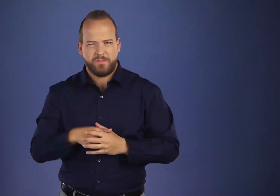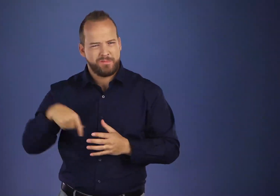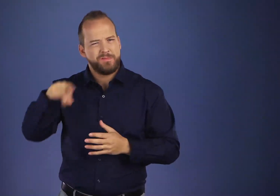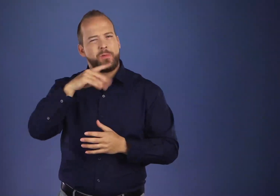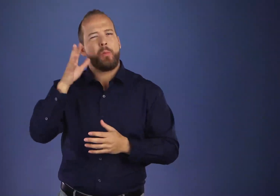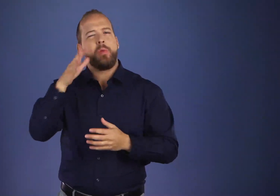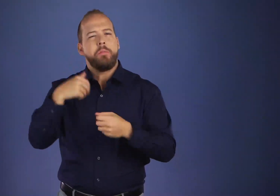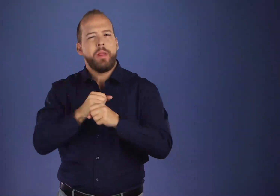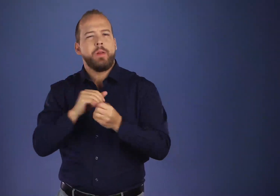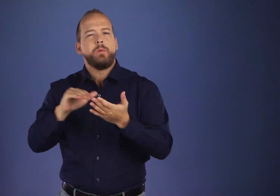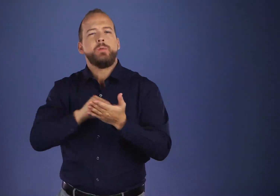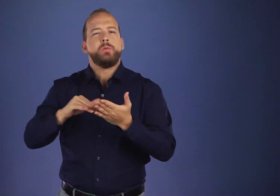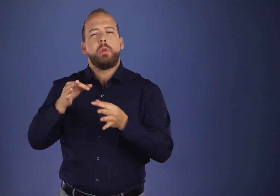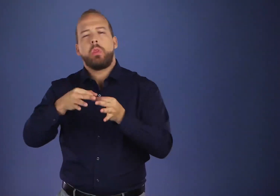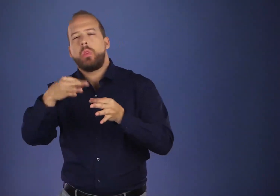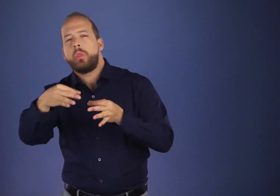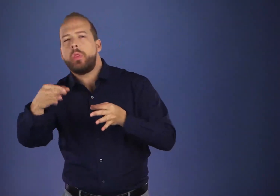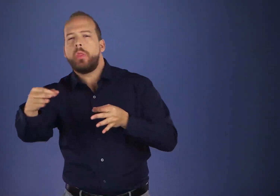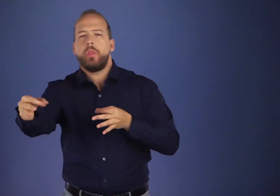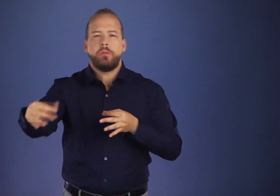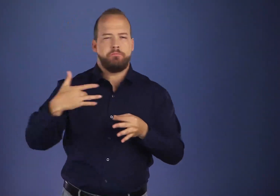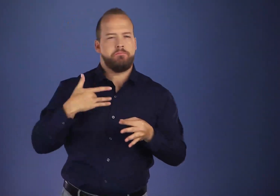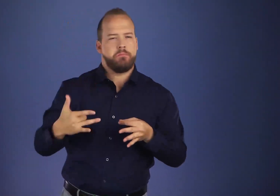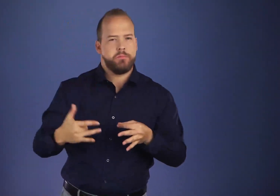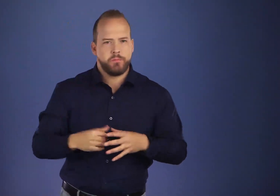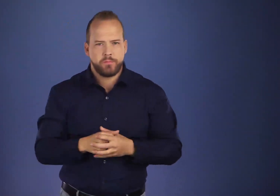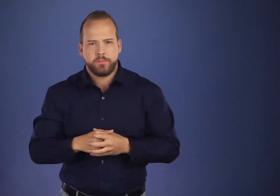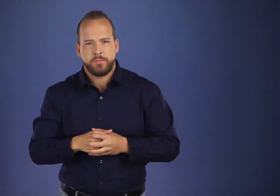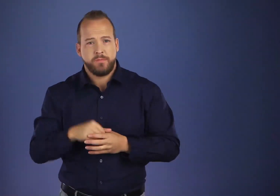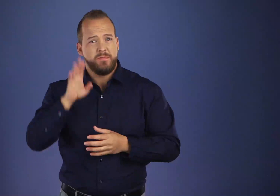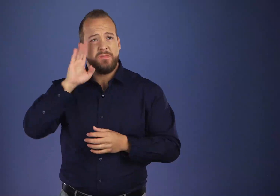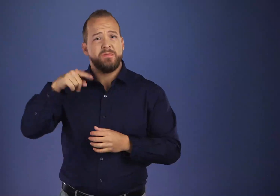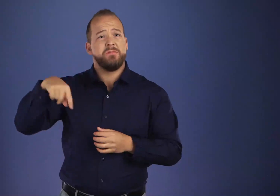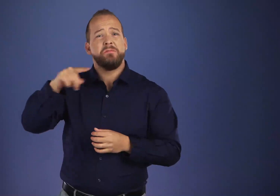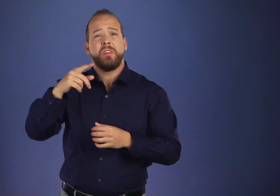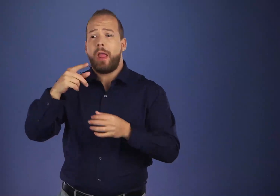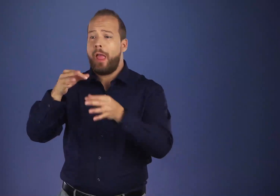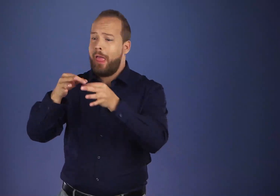Or we may just procrastinate, telling ourselves the time is not yet,